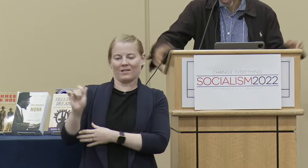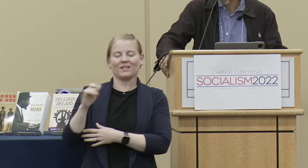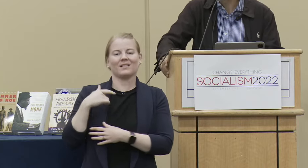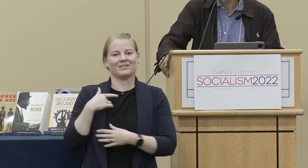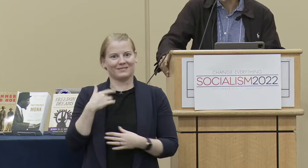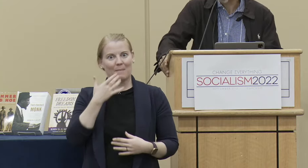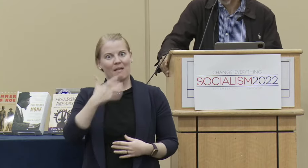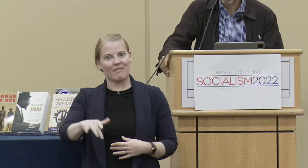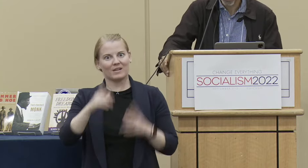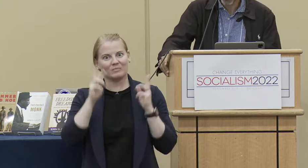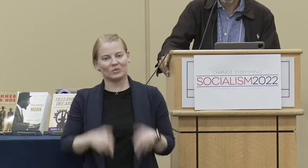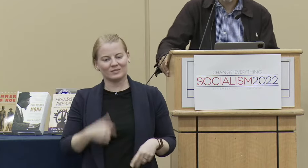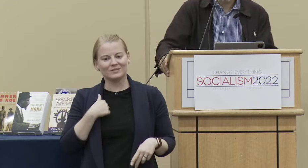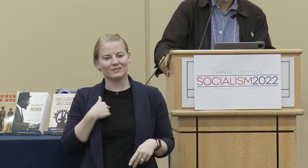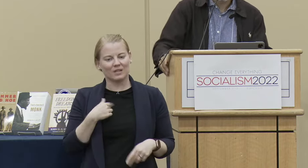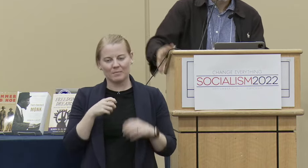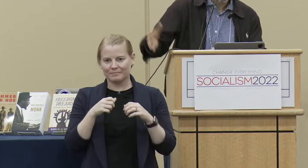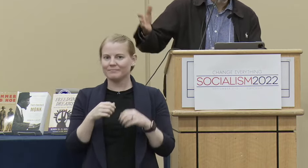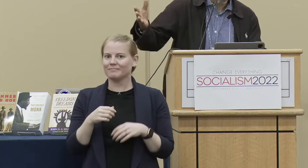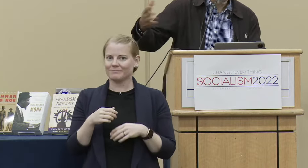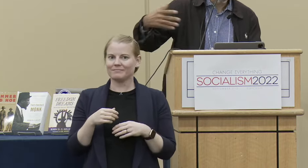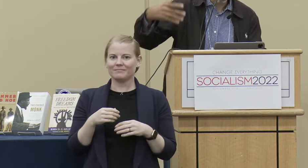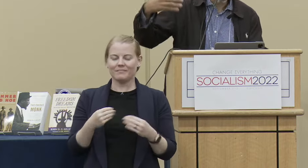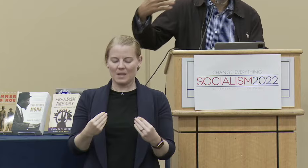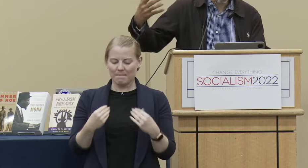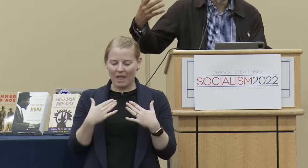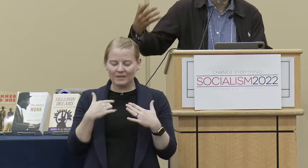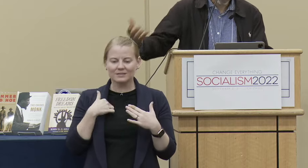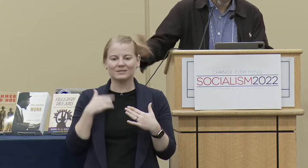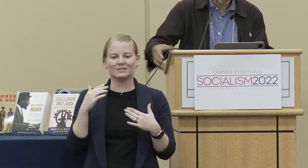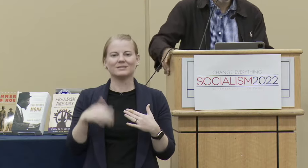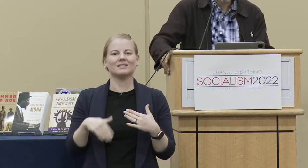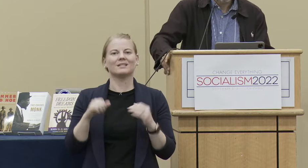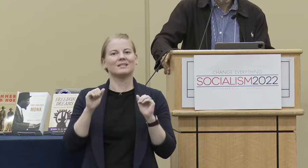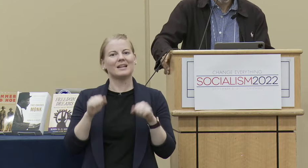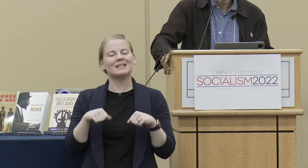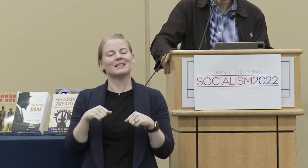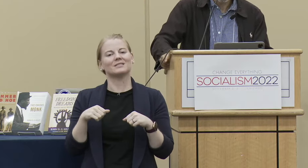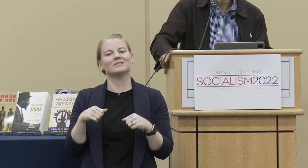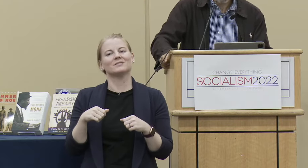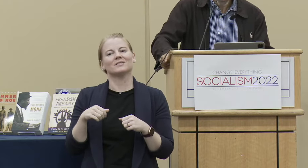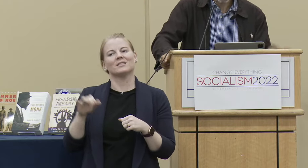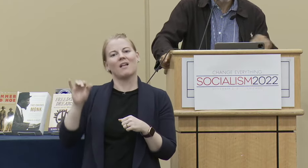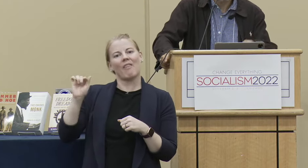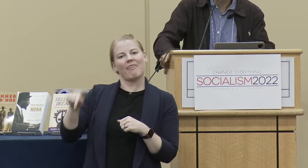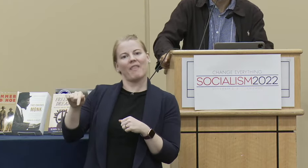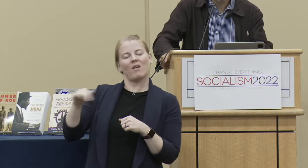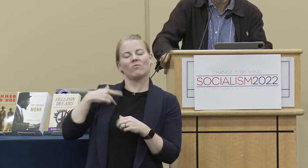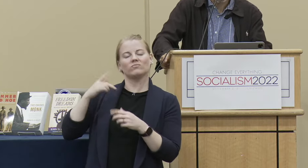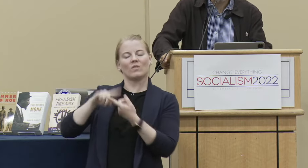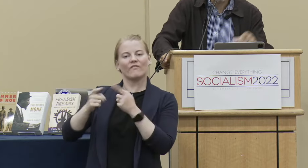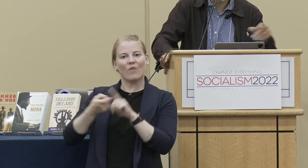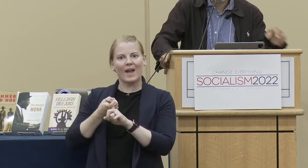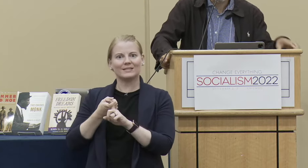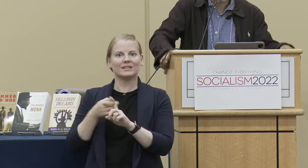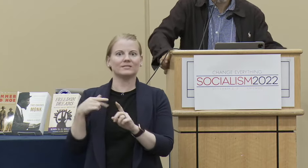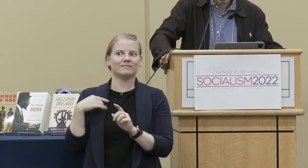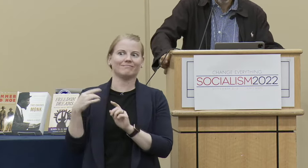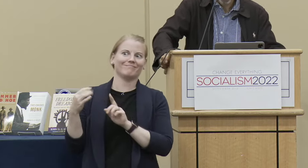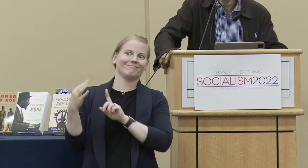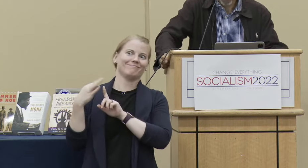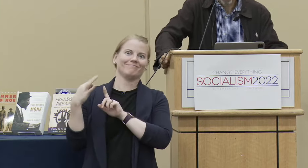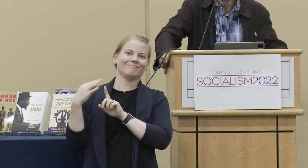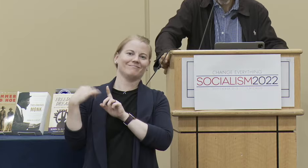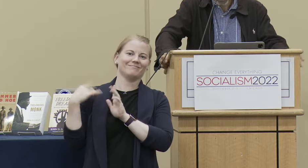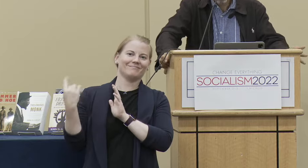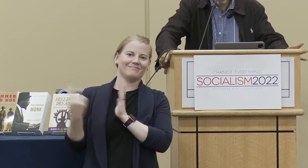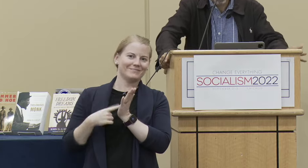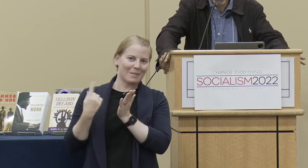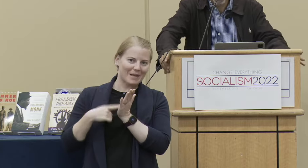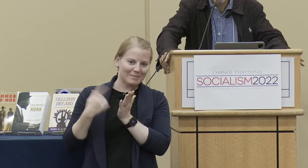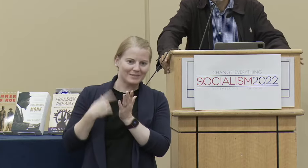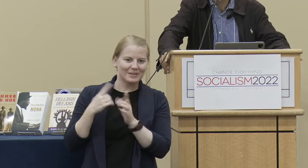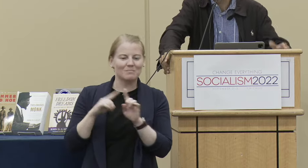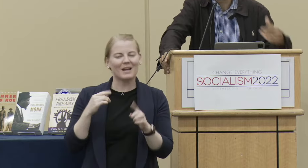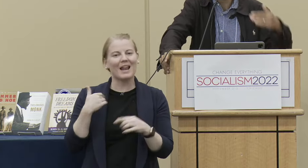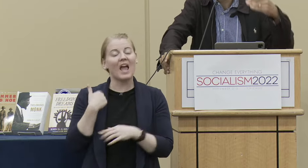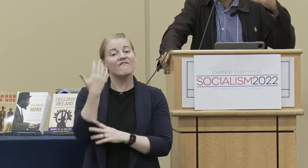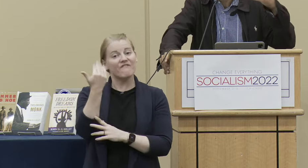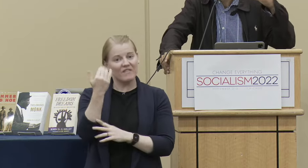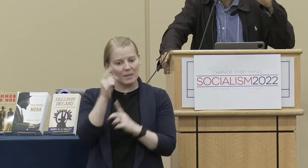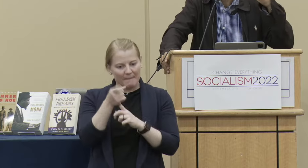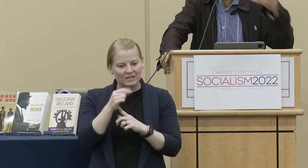Ameri Baraka. Yes, I'm a lucky person